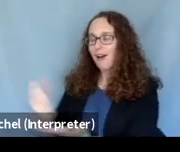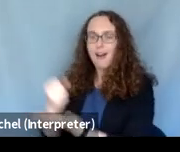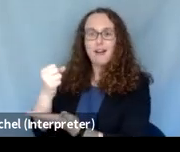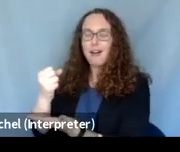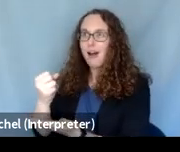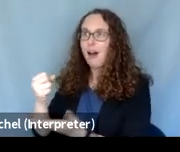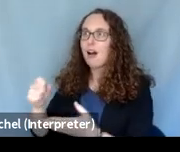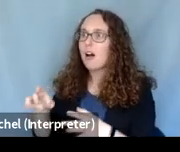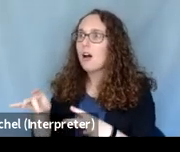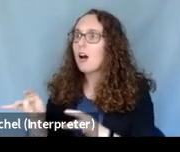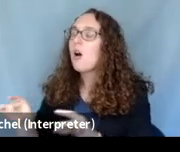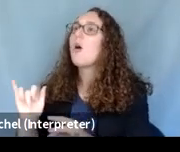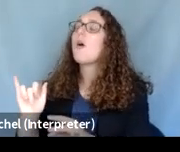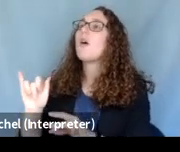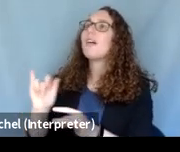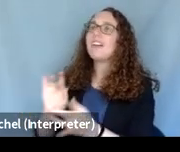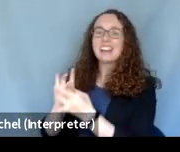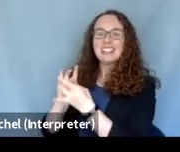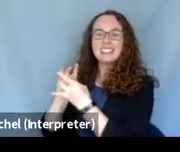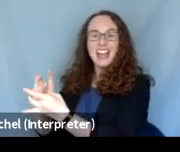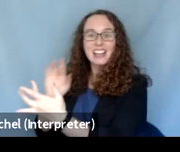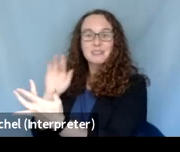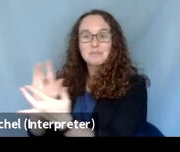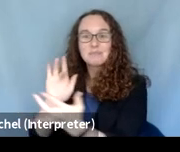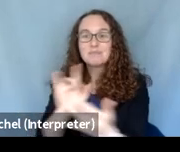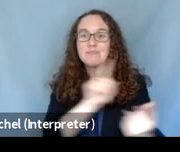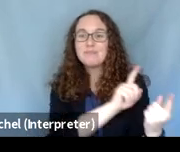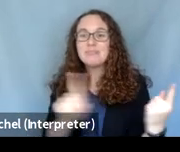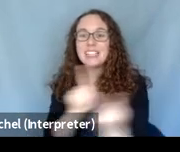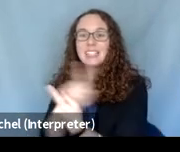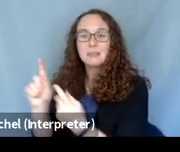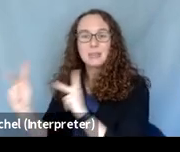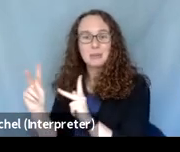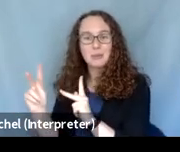connect with people that will be able to help you network in the